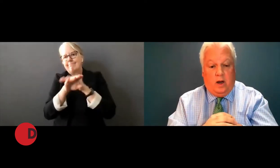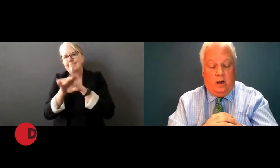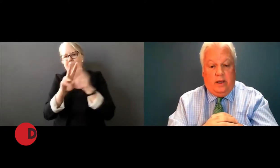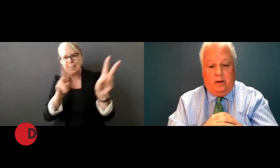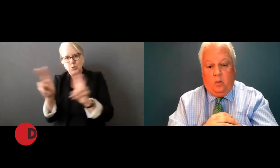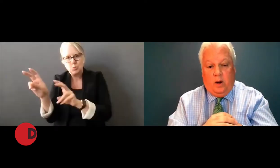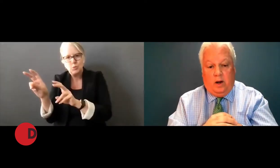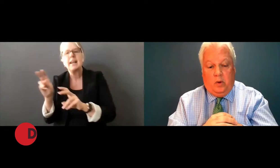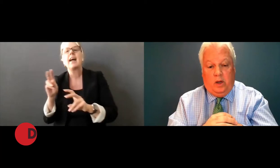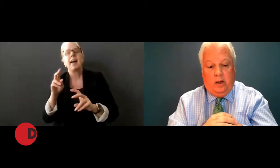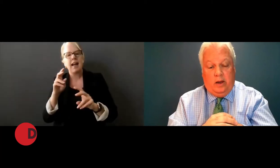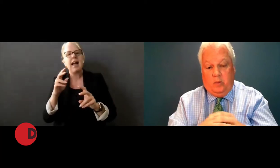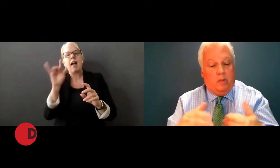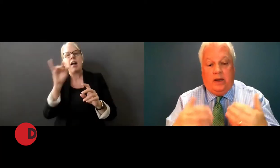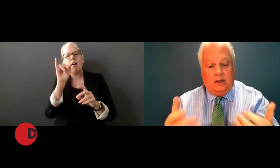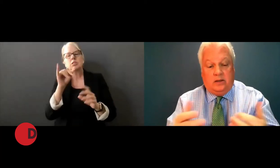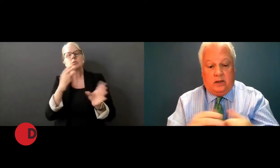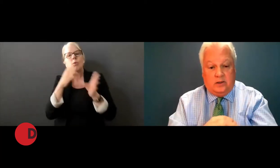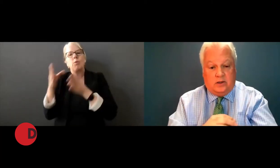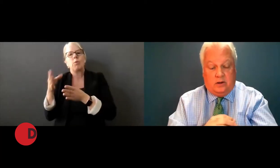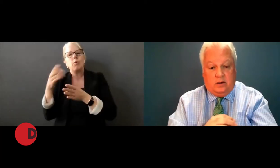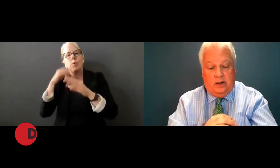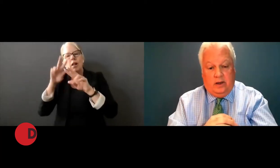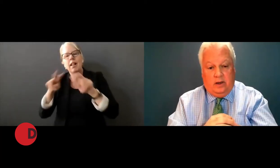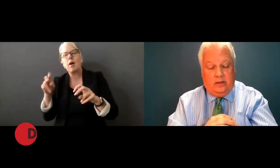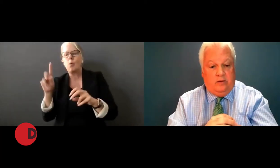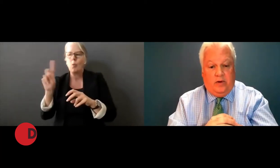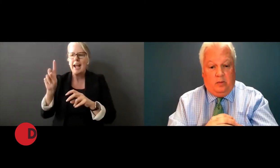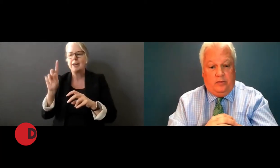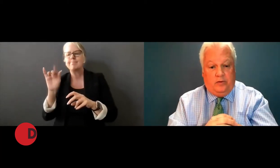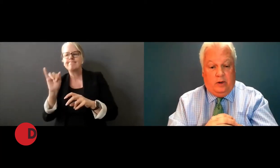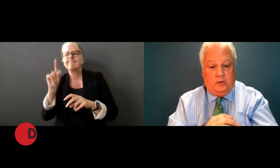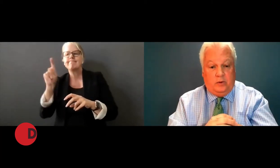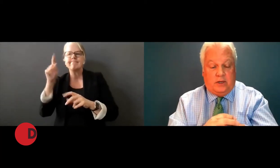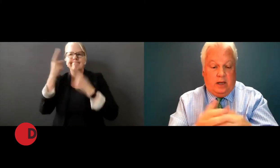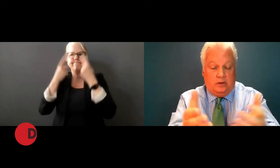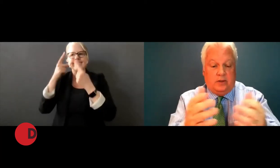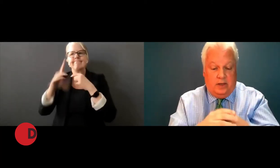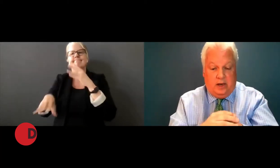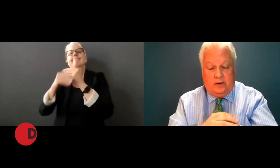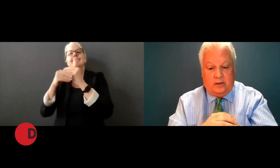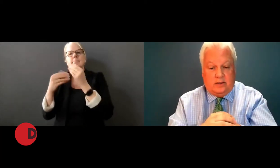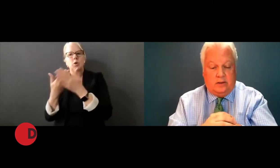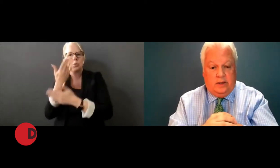and also we analyze where we need to add or consider new standards